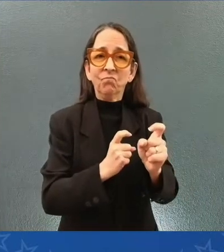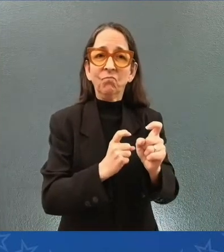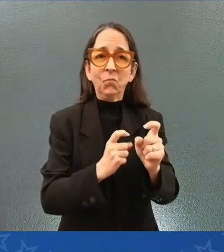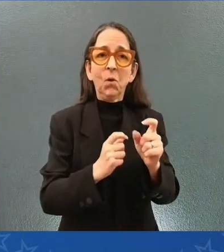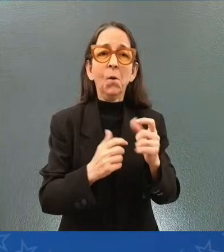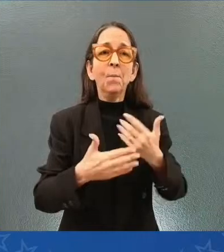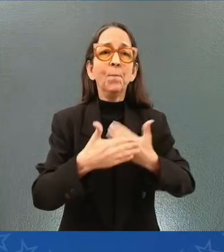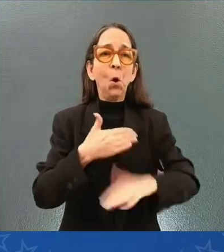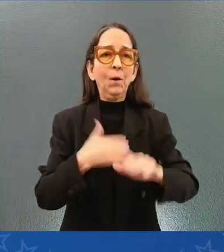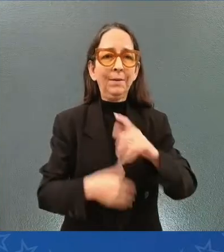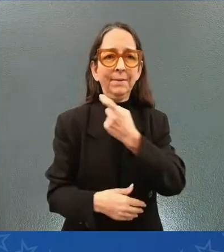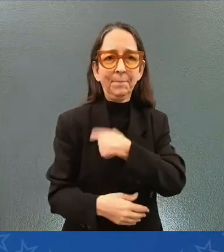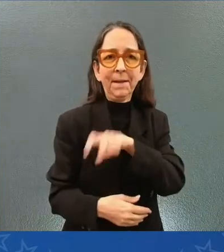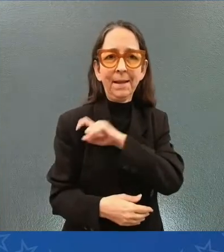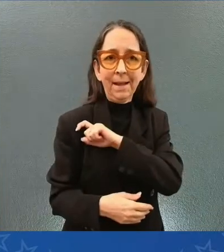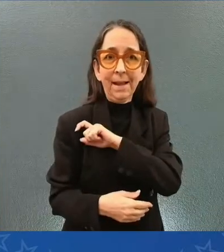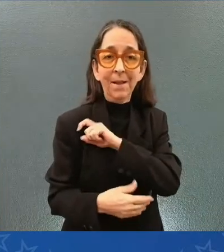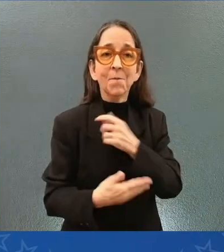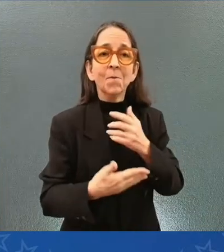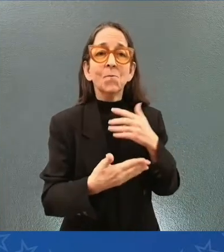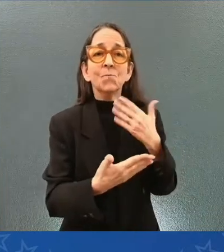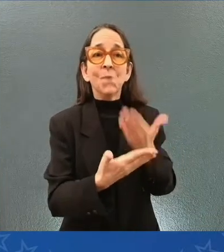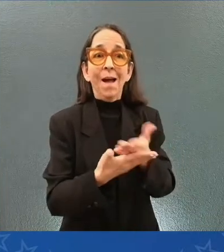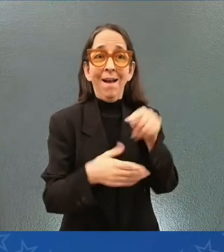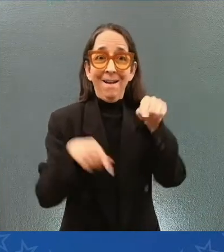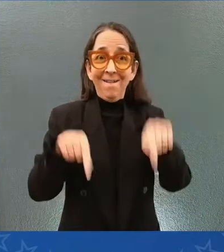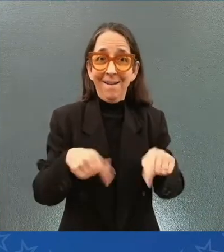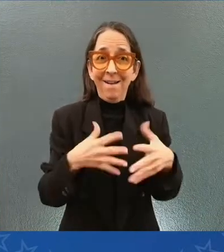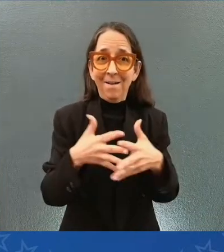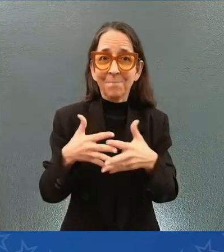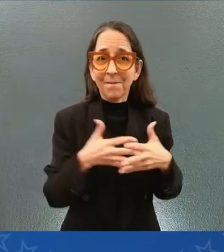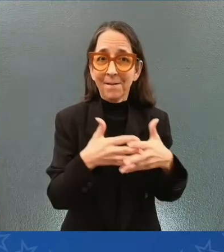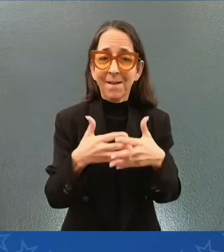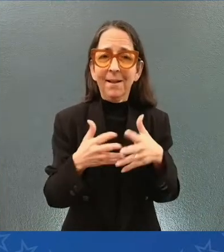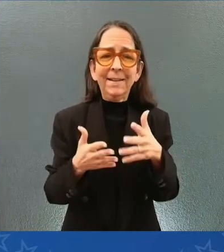with little money and big dreams. Over the course of three decades.